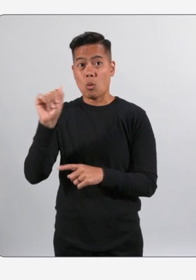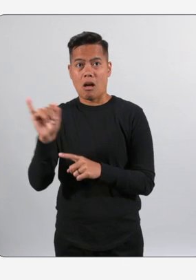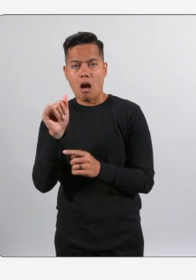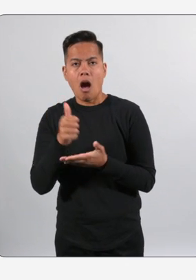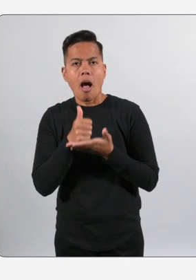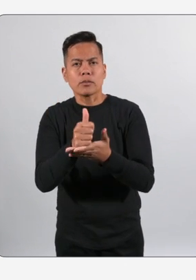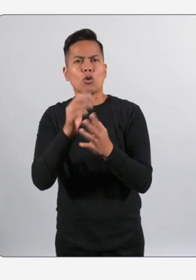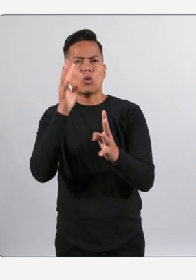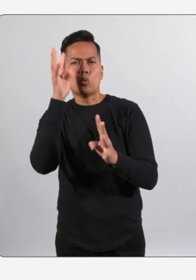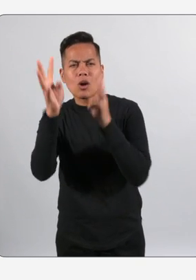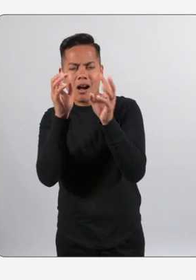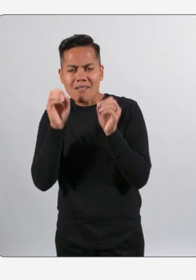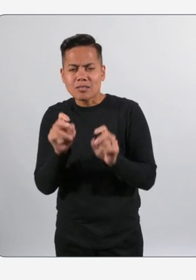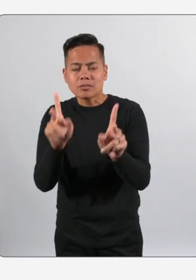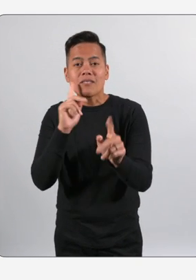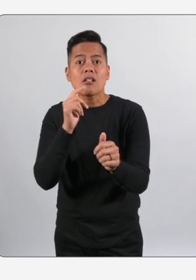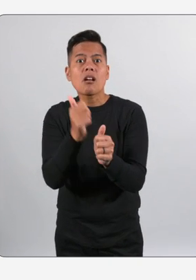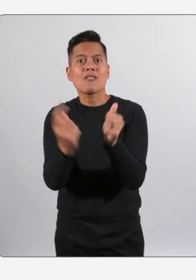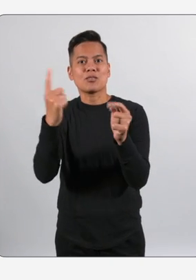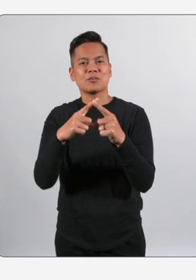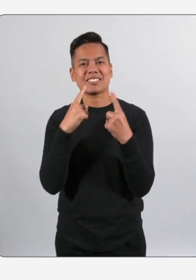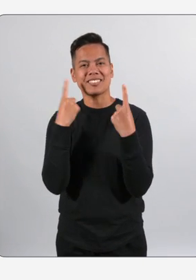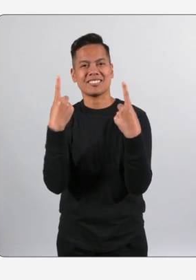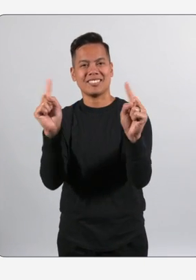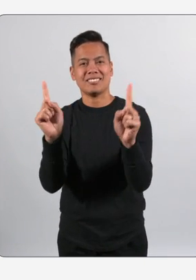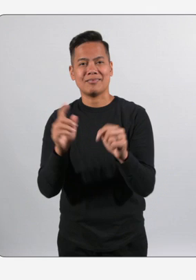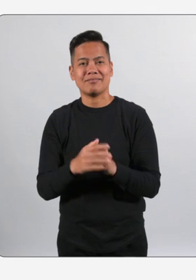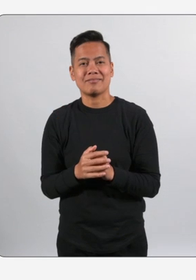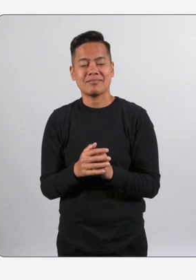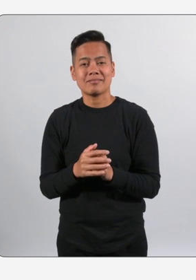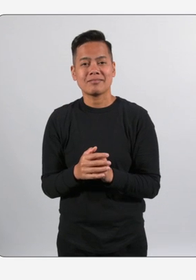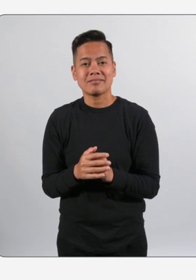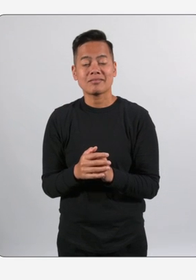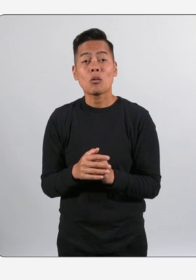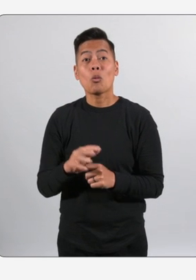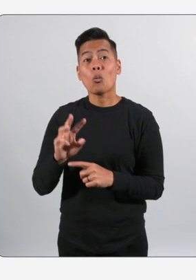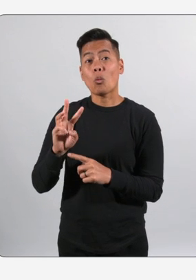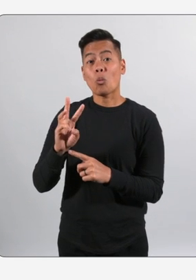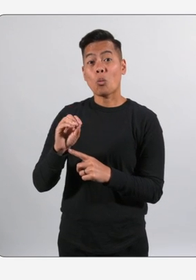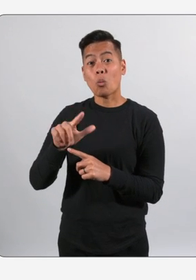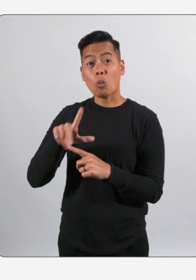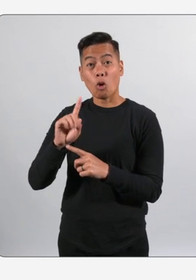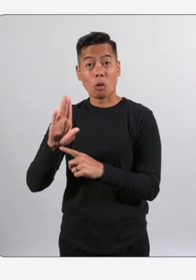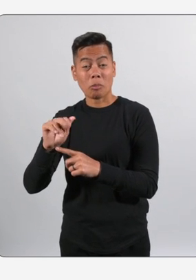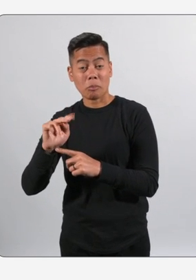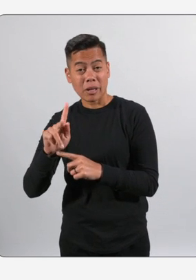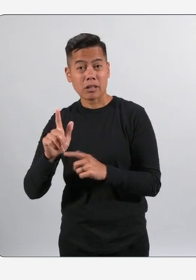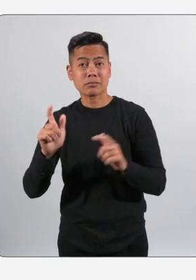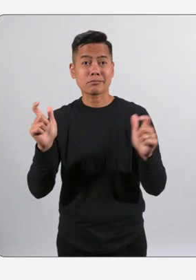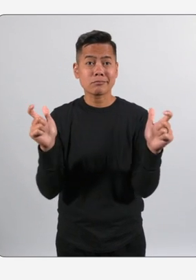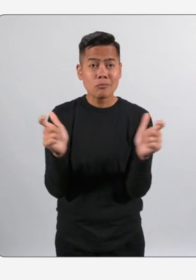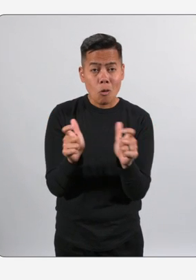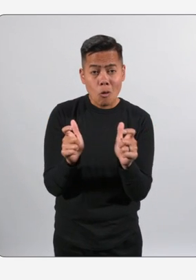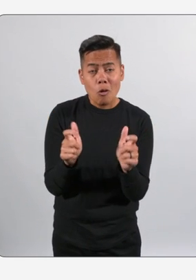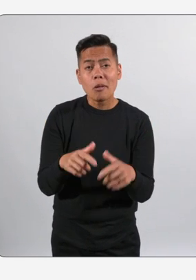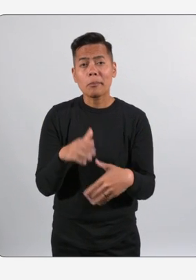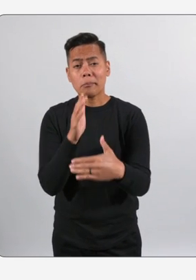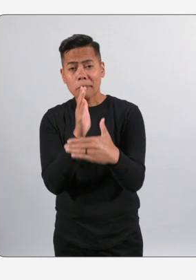opportunities for everyone to be successful. Per the World Bank, micro, small and medium sized enterprises